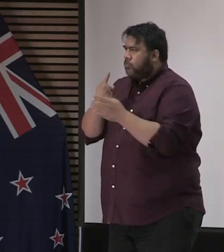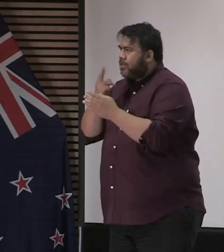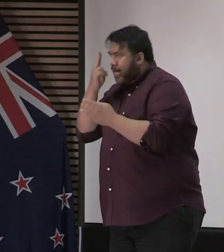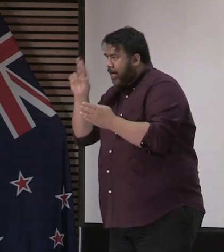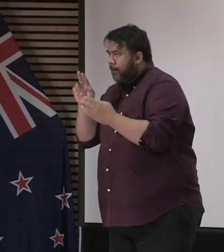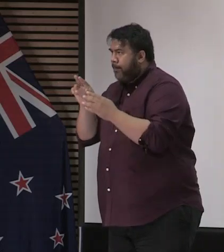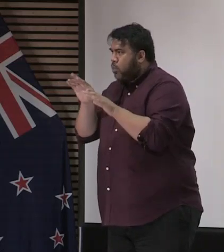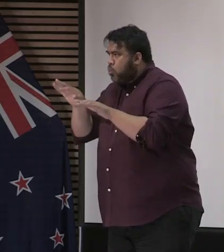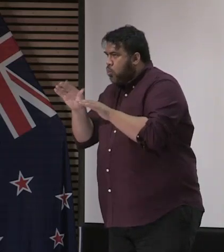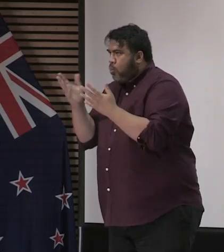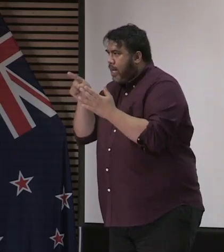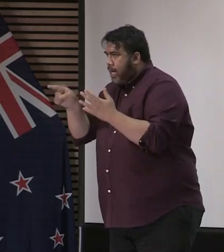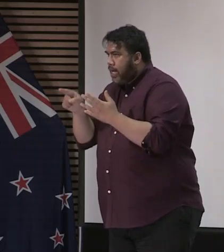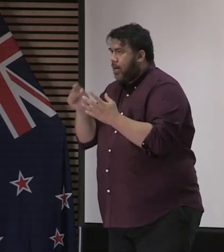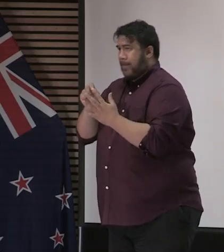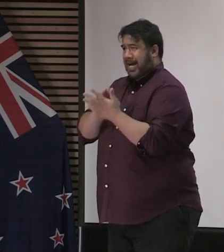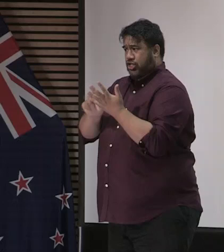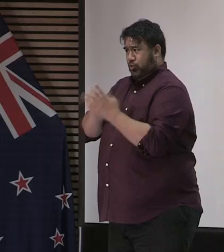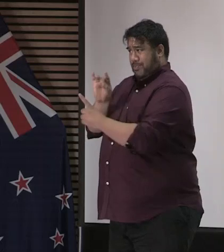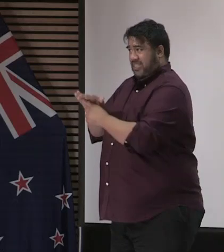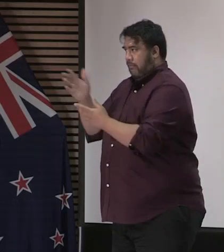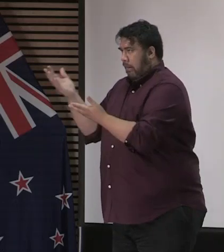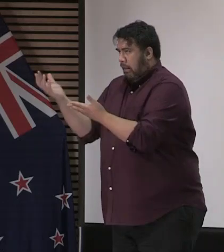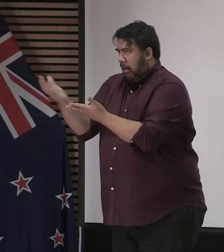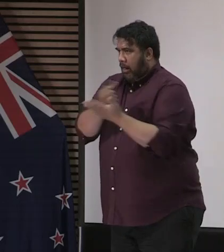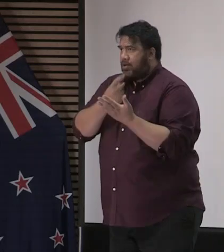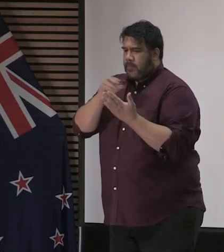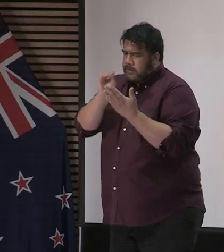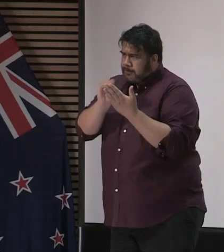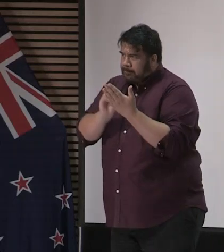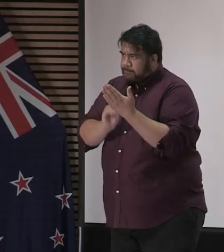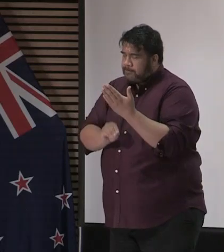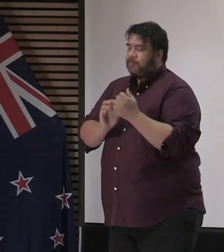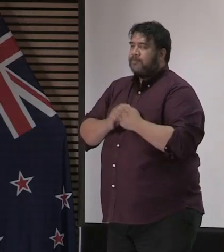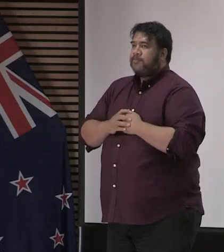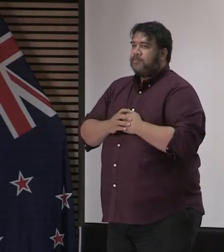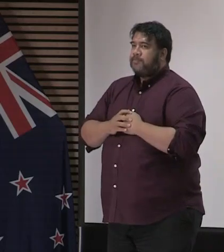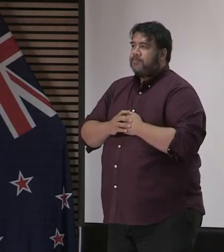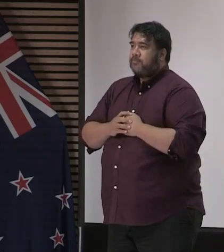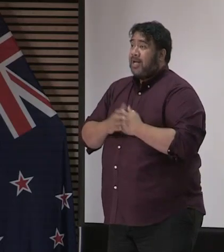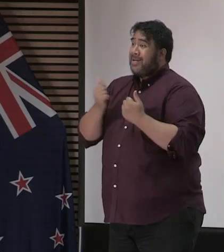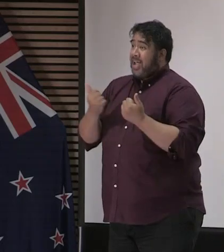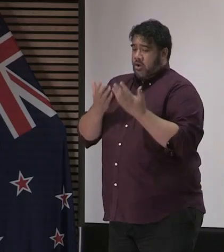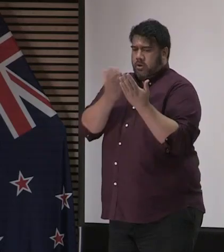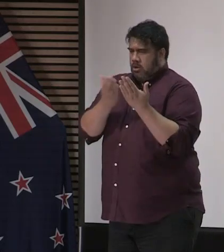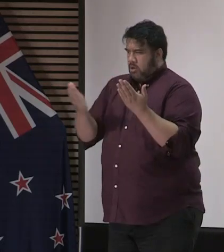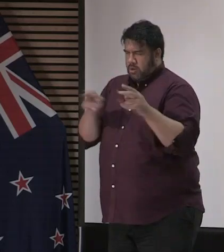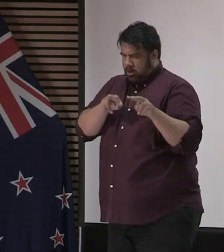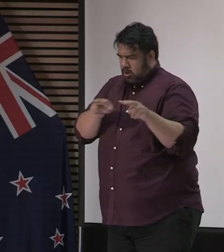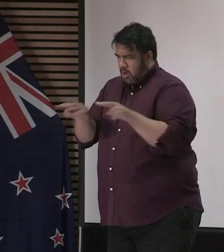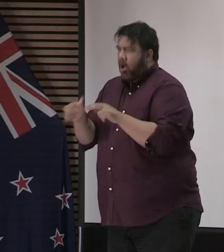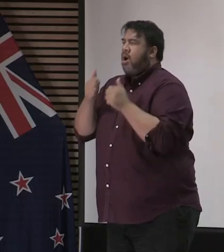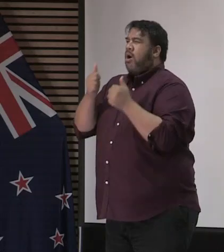challenges here has been